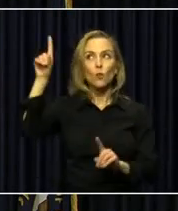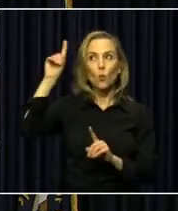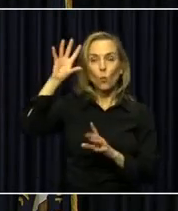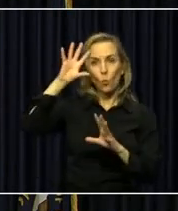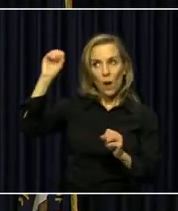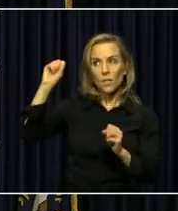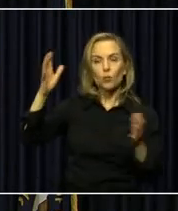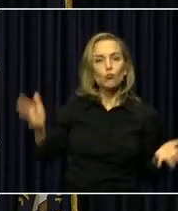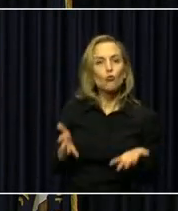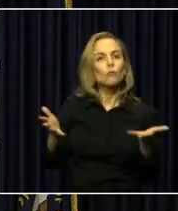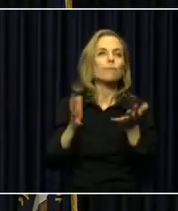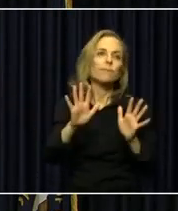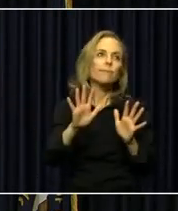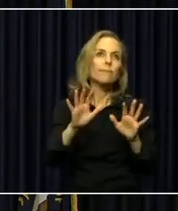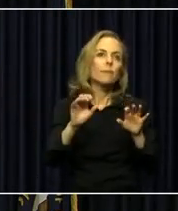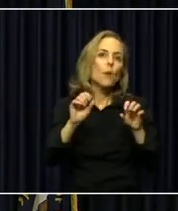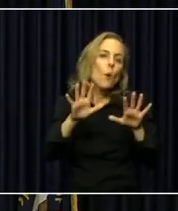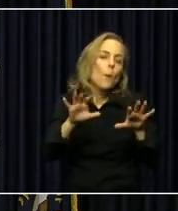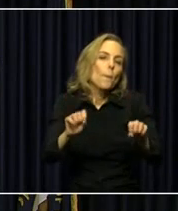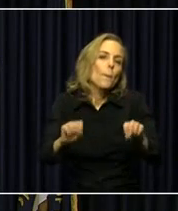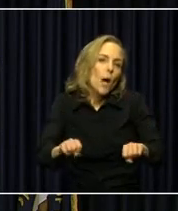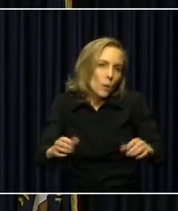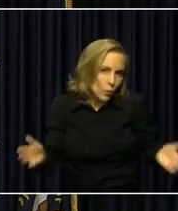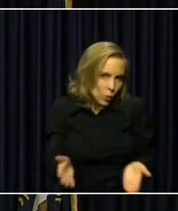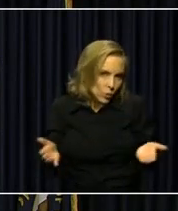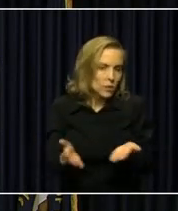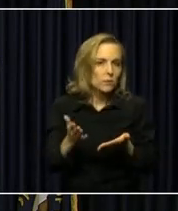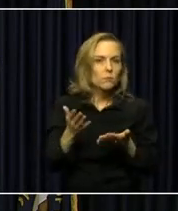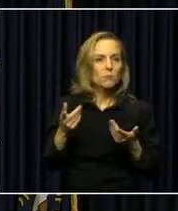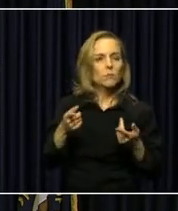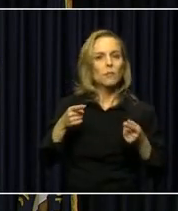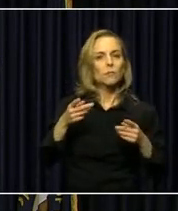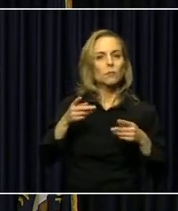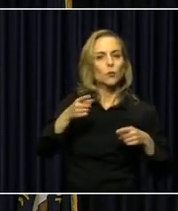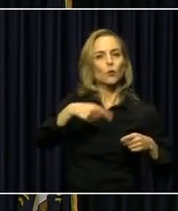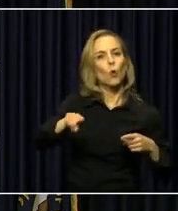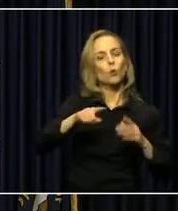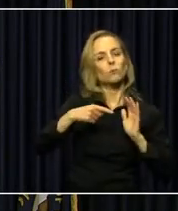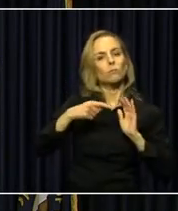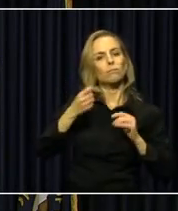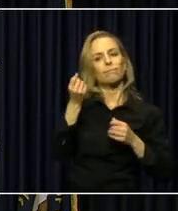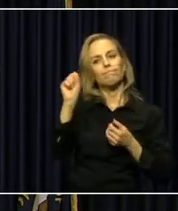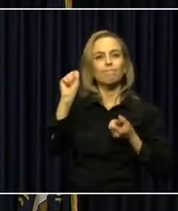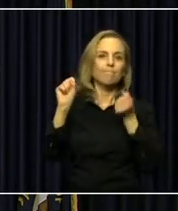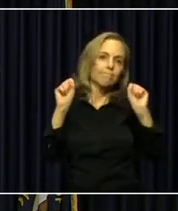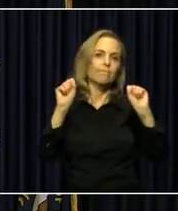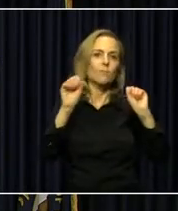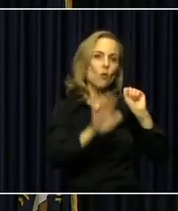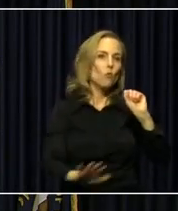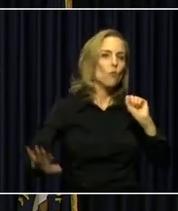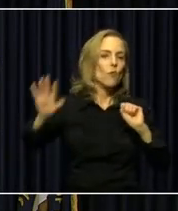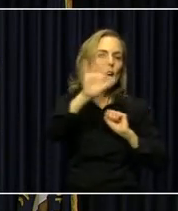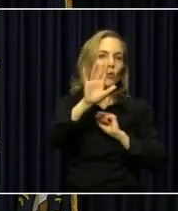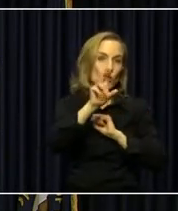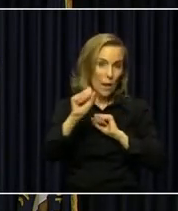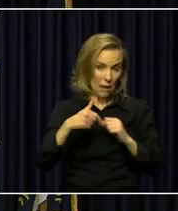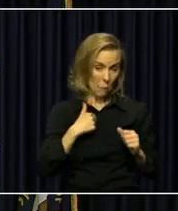NOTE. WE'RE AT THE POINT WHERE WE HAVE TESTS AVAILABLE WHO ARE TESTING PEOPLE WHO ARE ASYMPTOMATIC? THE ANSWER TO THAT IS NO.